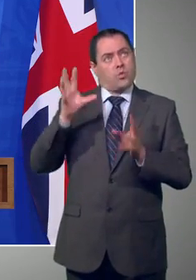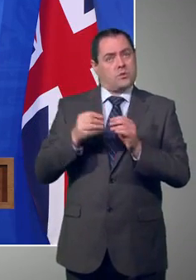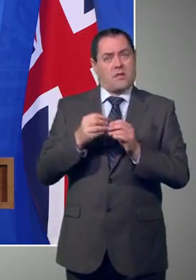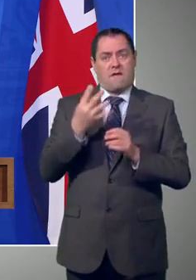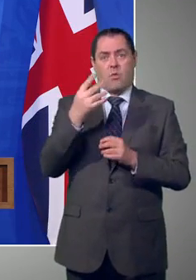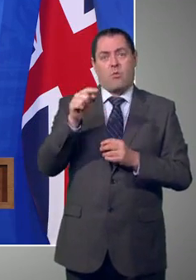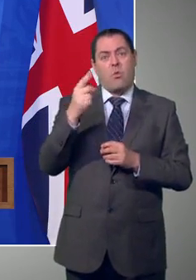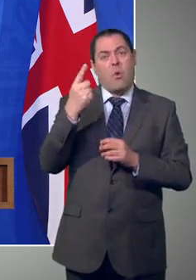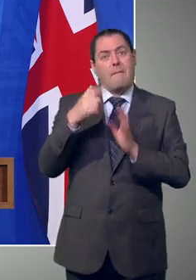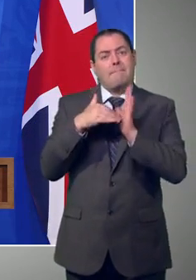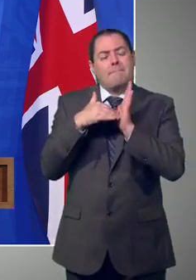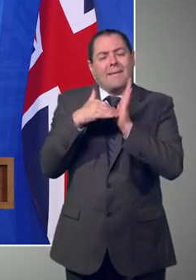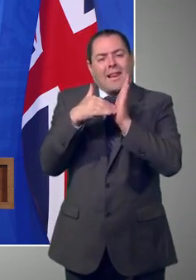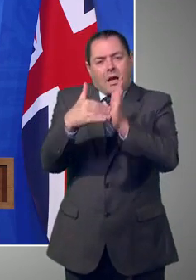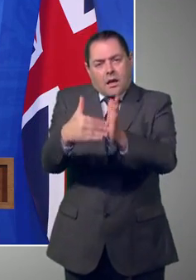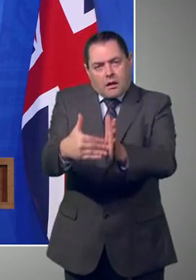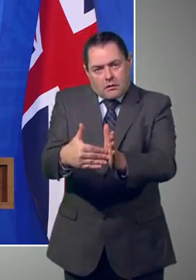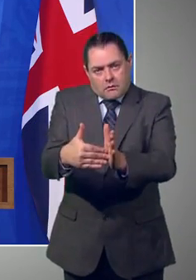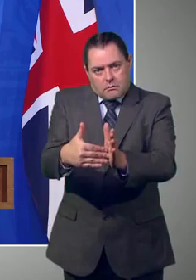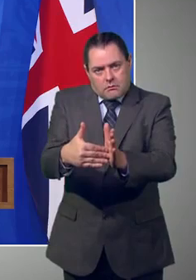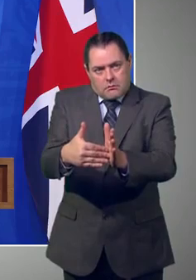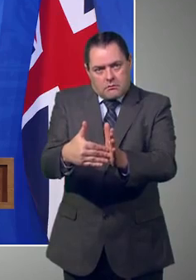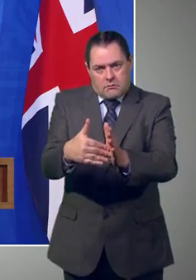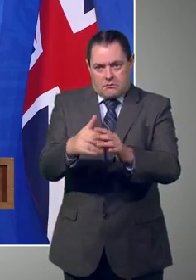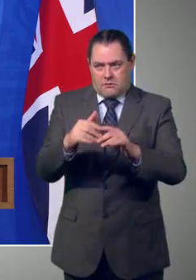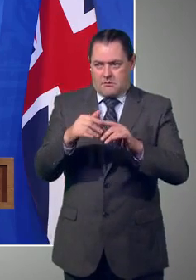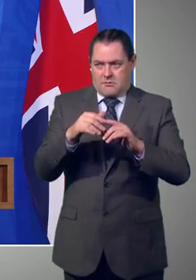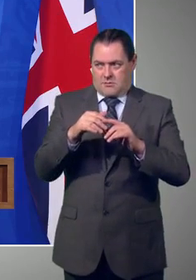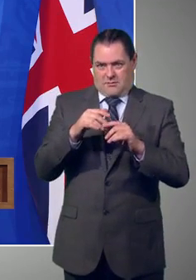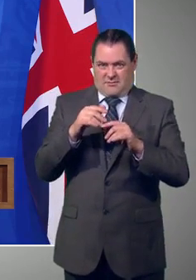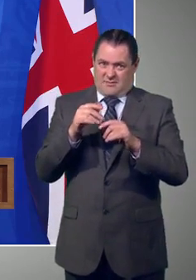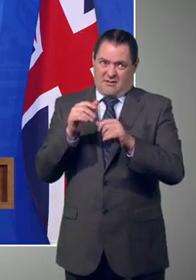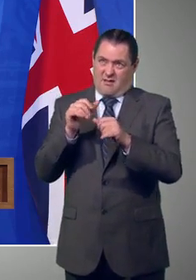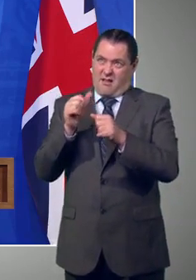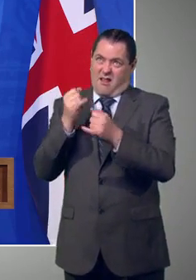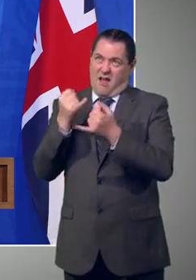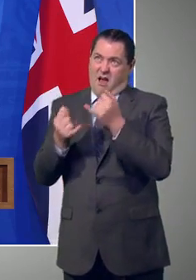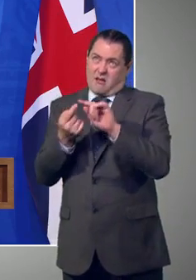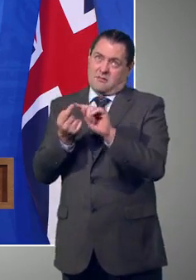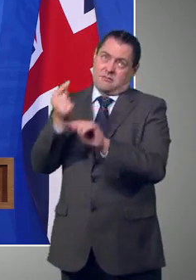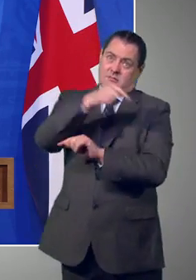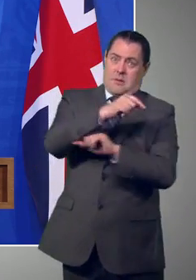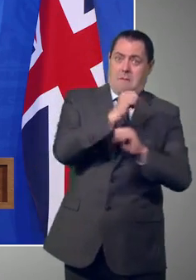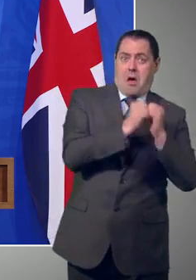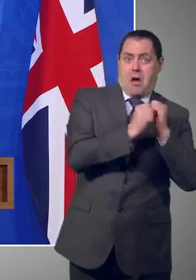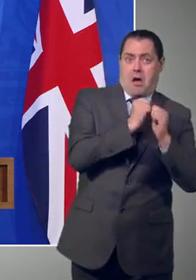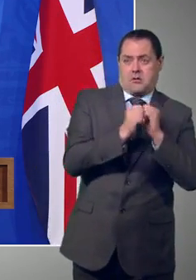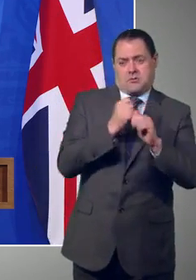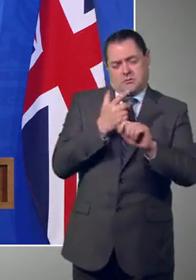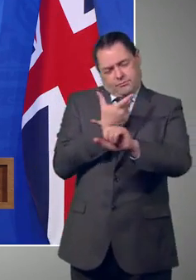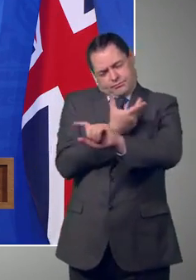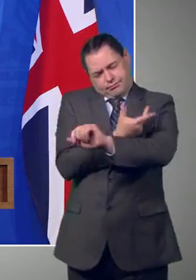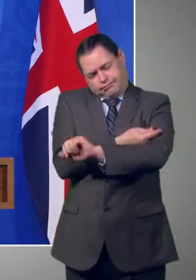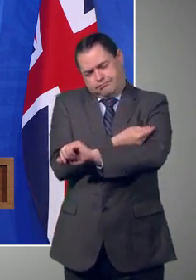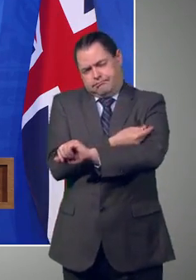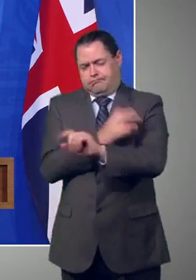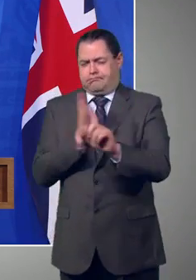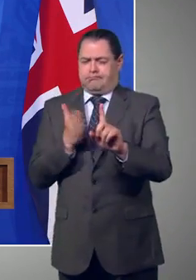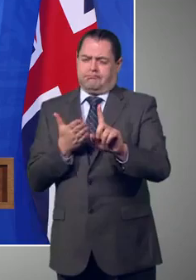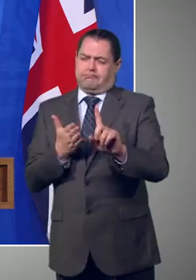since March and I'm absolutely. Delighted to see how this is rolling out in different parts